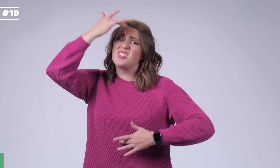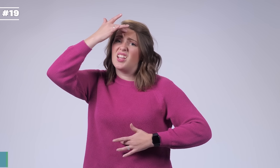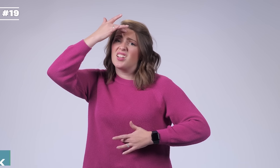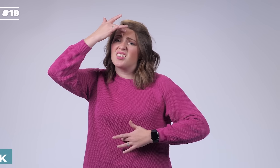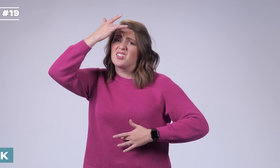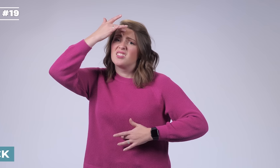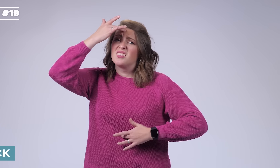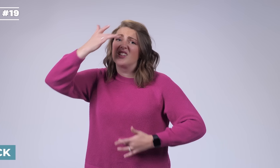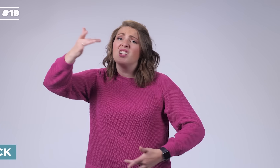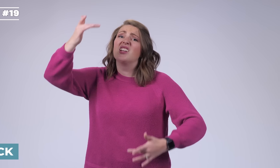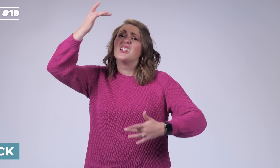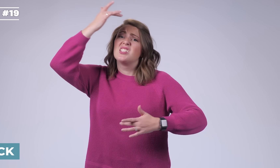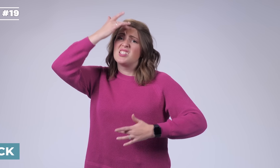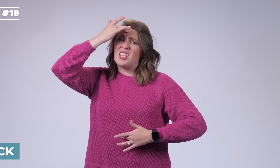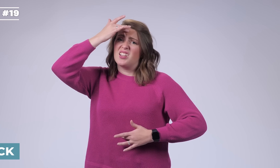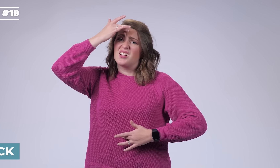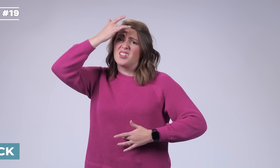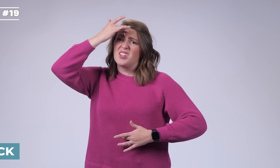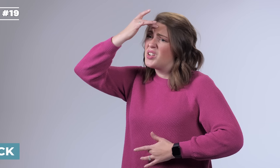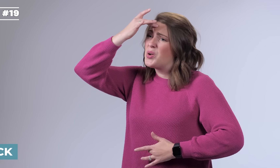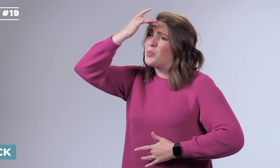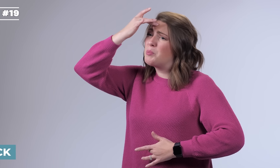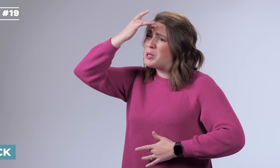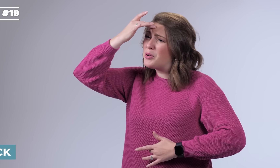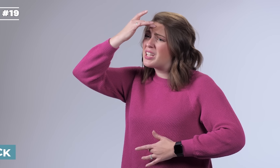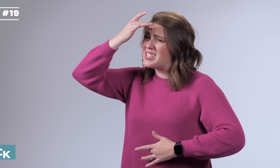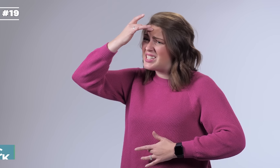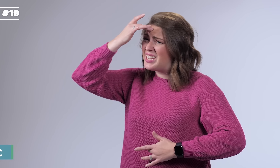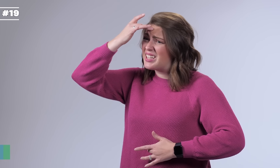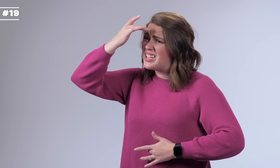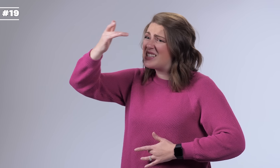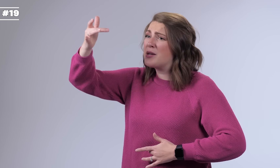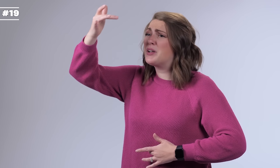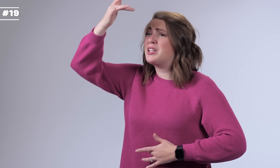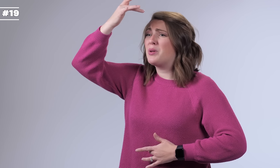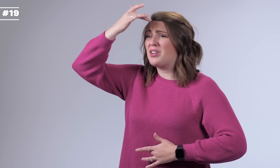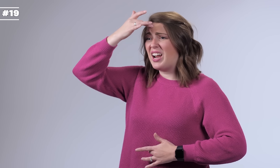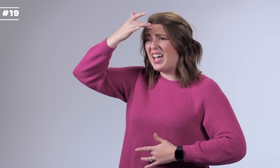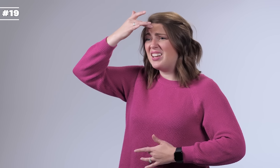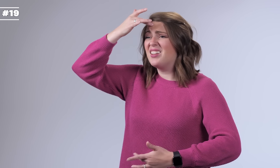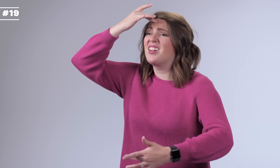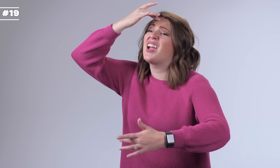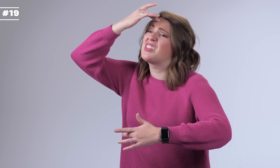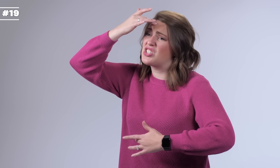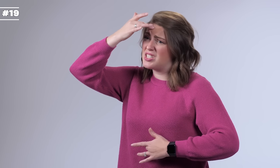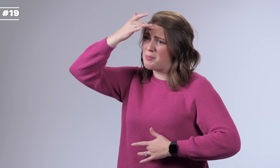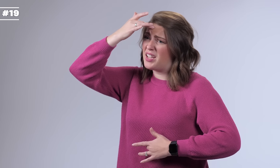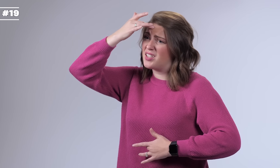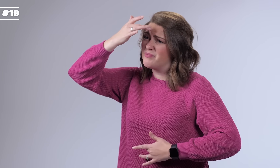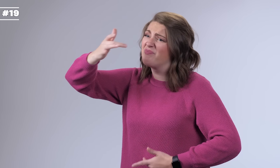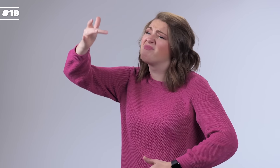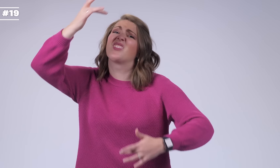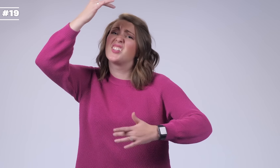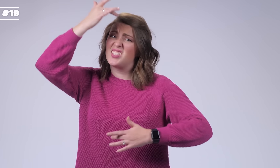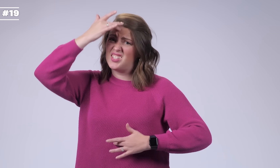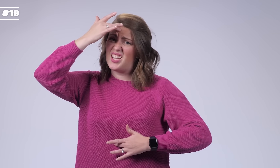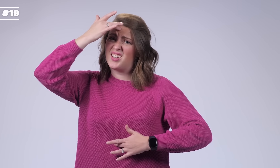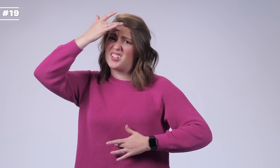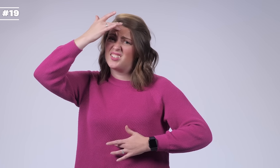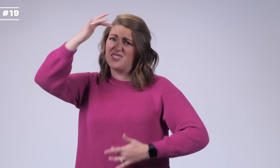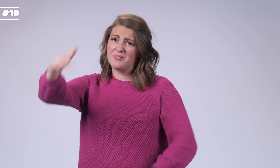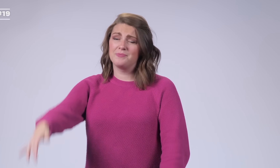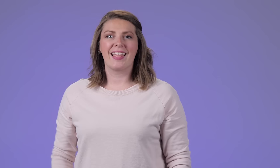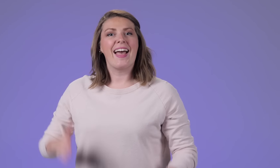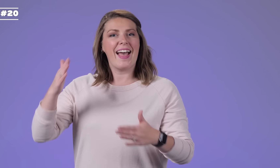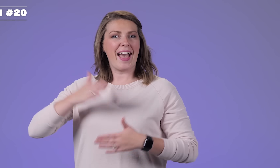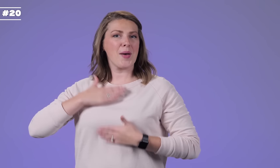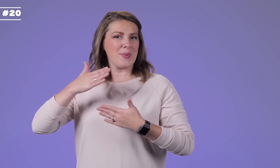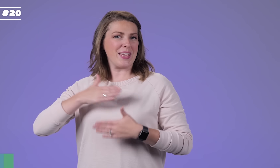'Sick' when people get sick it's typically with their head and their stomach 'sick.' 'Happy,